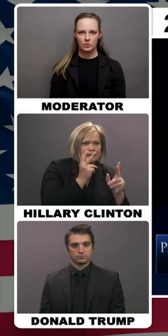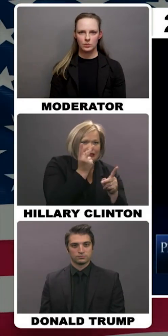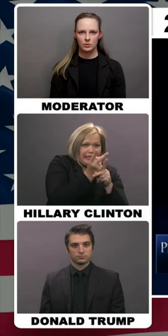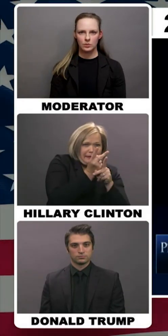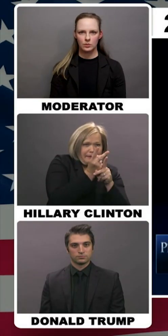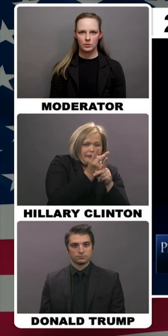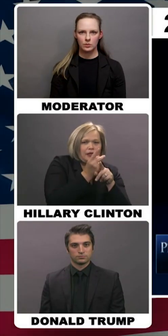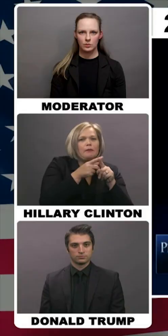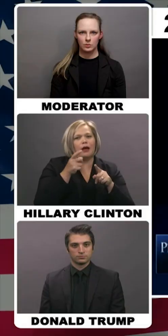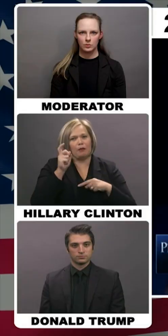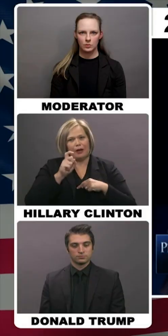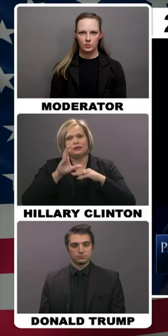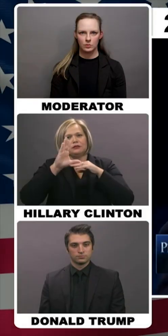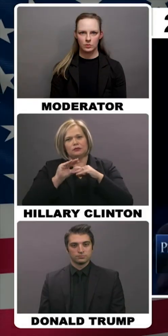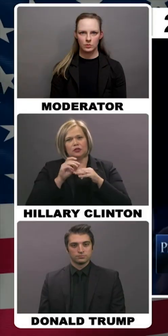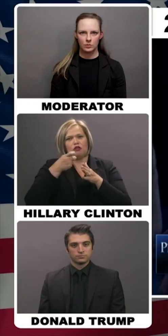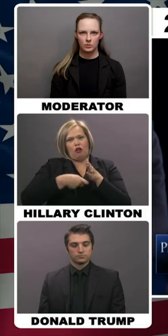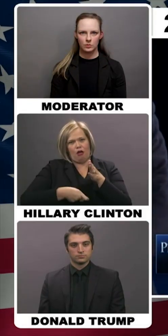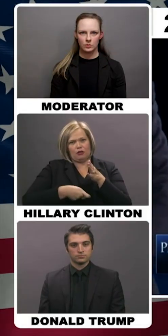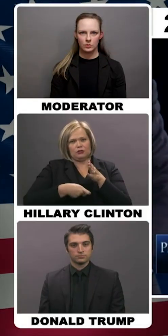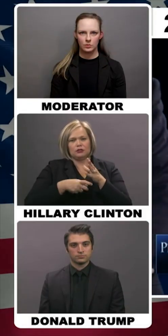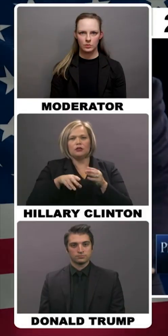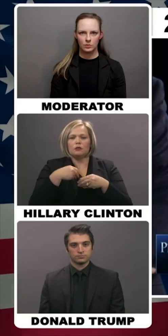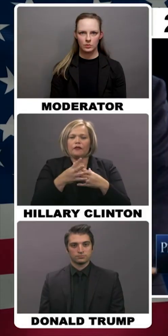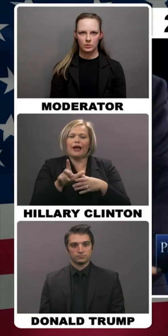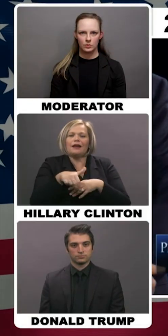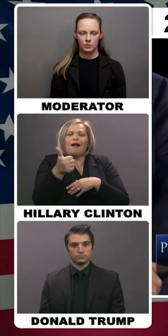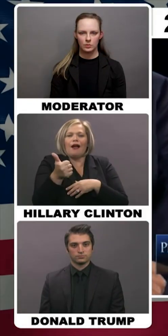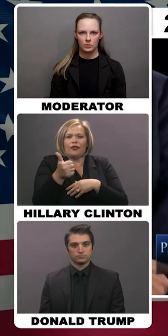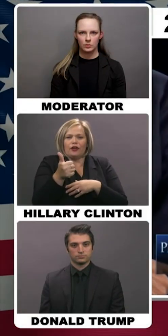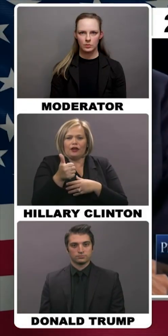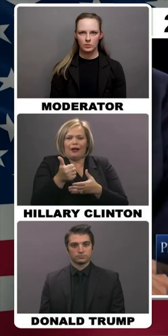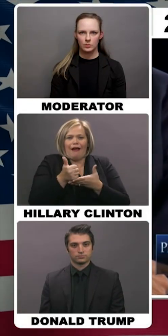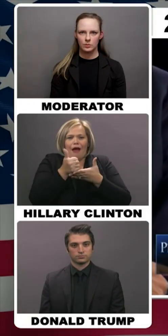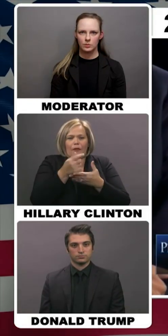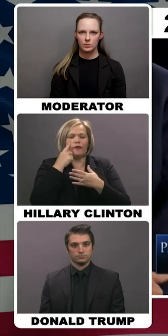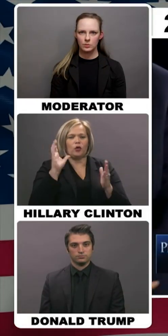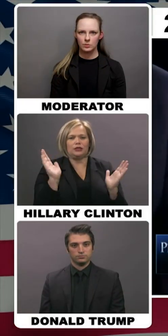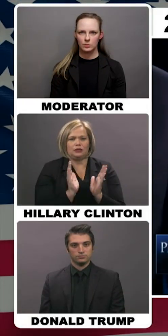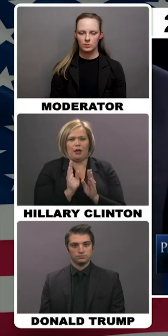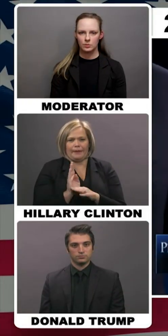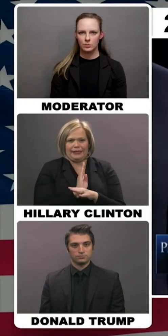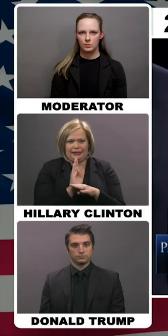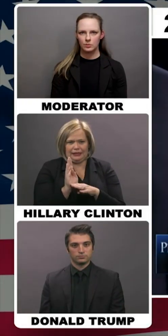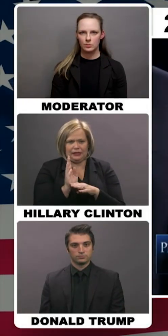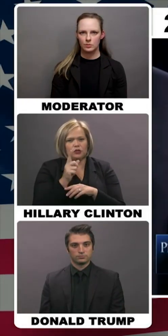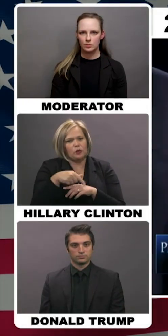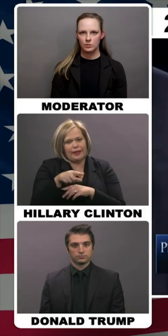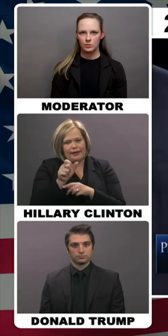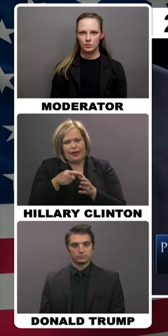We've gotta provide some additional help to small businesses so that they can afford, uh, to provide health insurance.